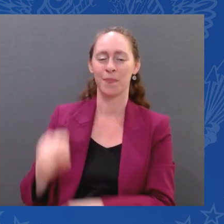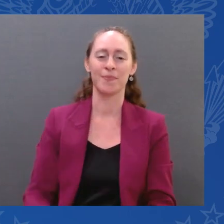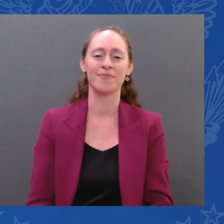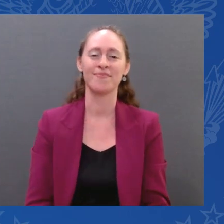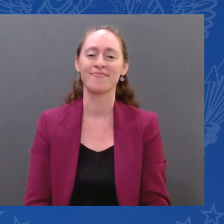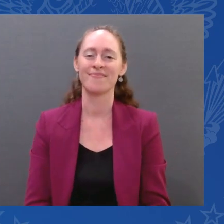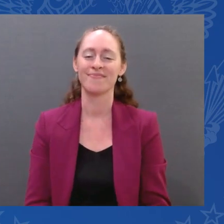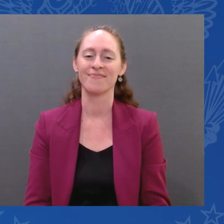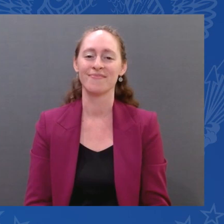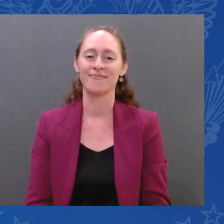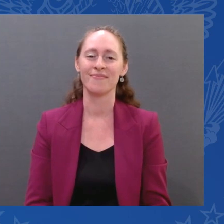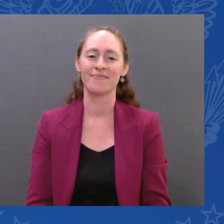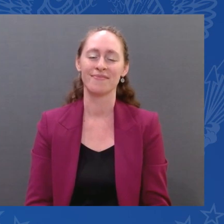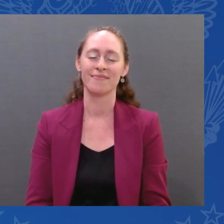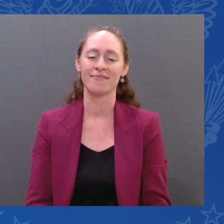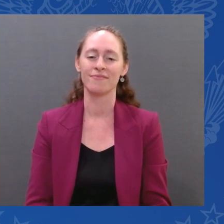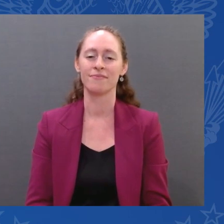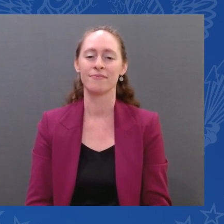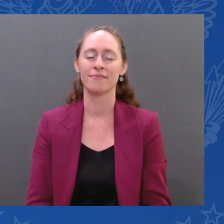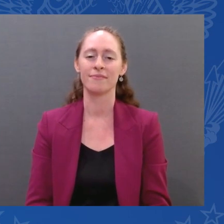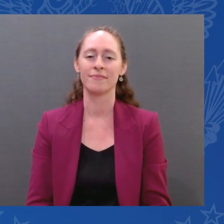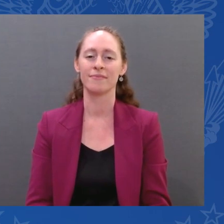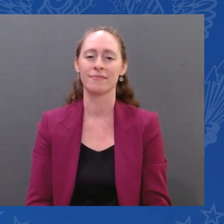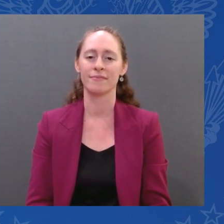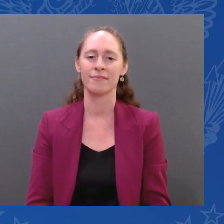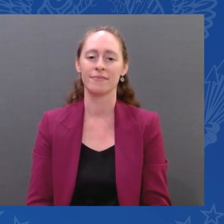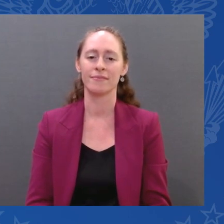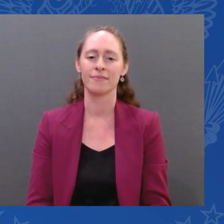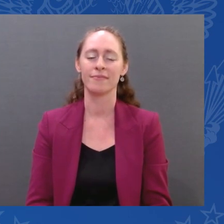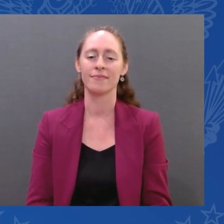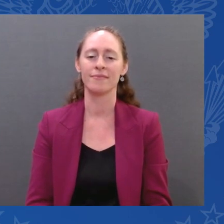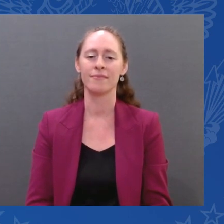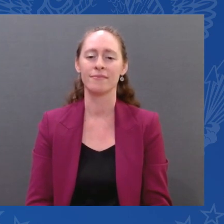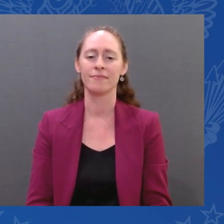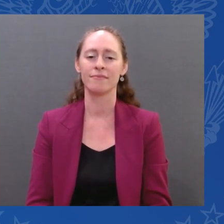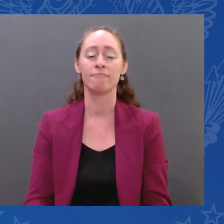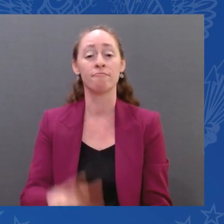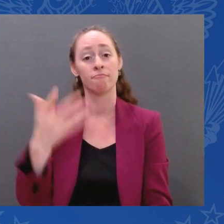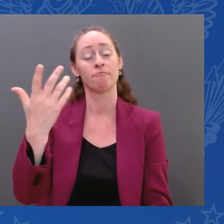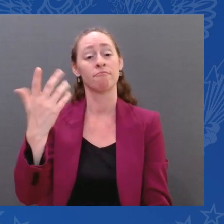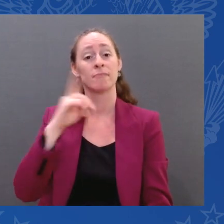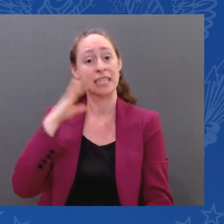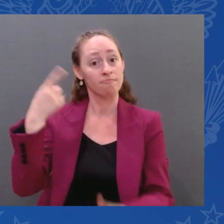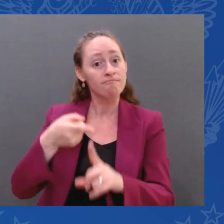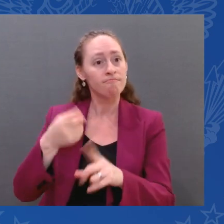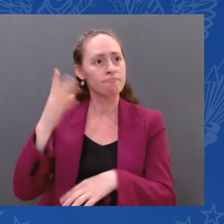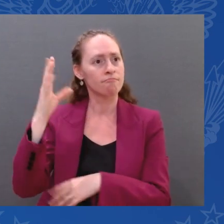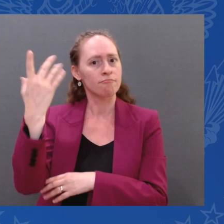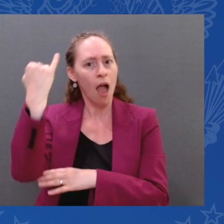Not just because of his innovations revolutionized personal computing and our way of life,